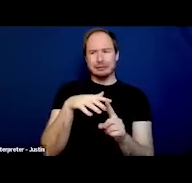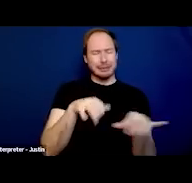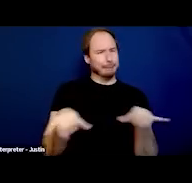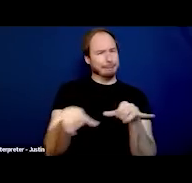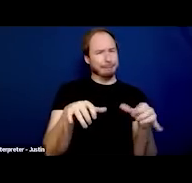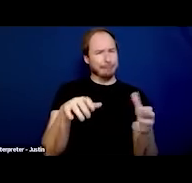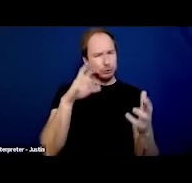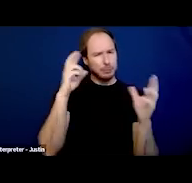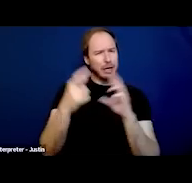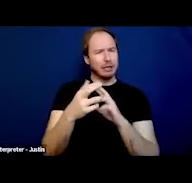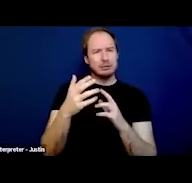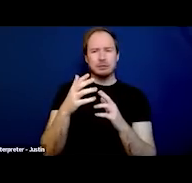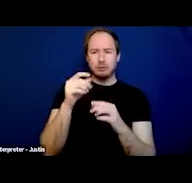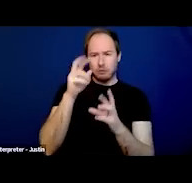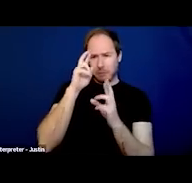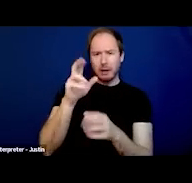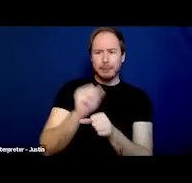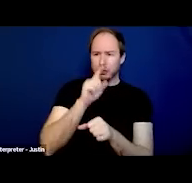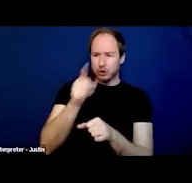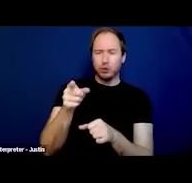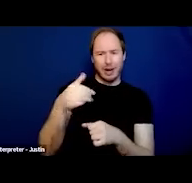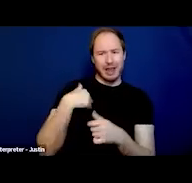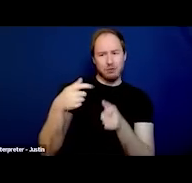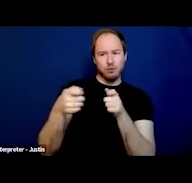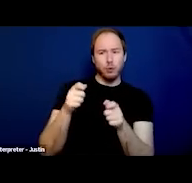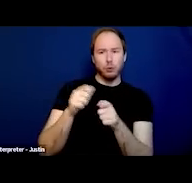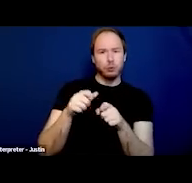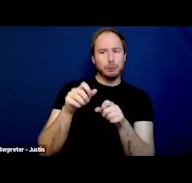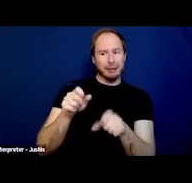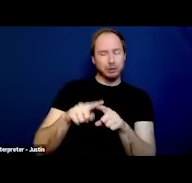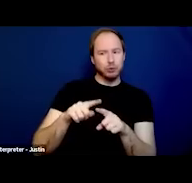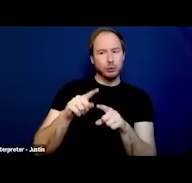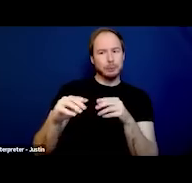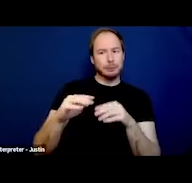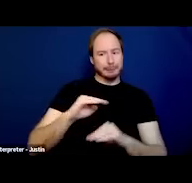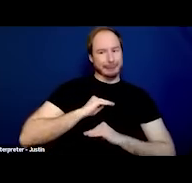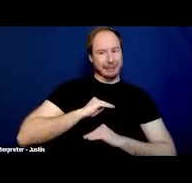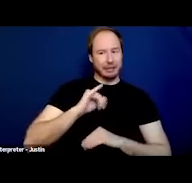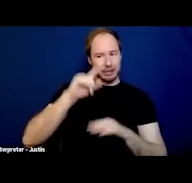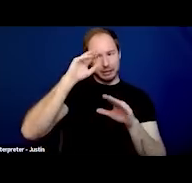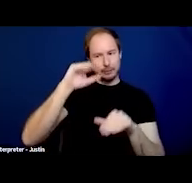yeah, that just respects their autonomy and their personhood, then it's more likely to help de escalate.